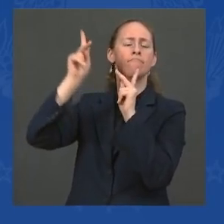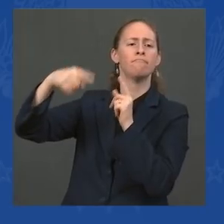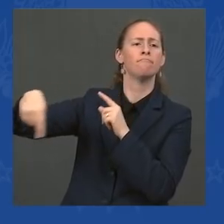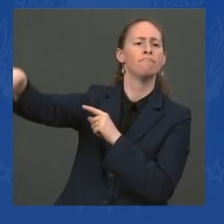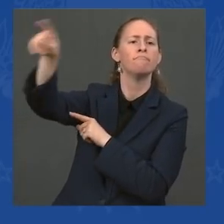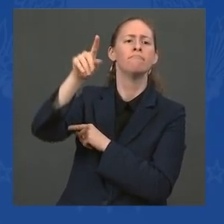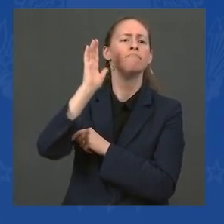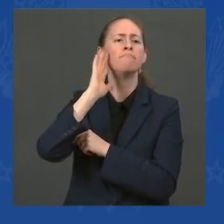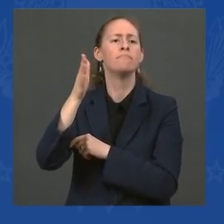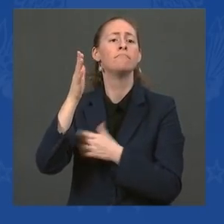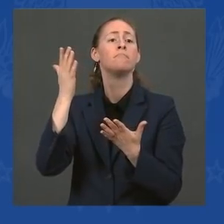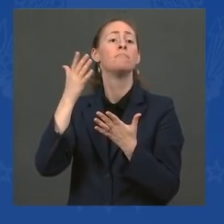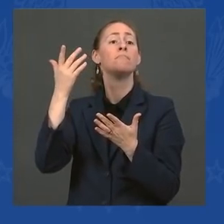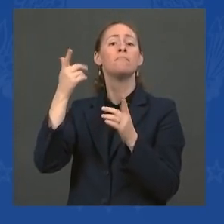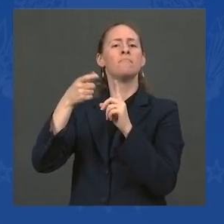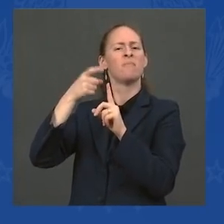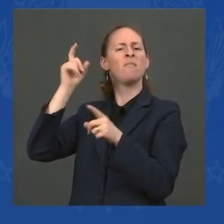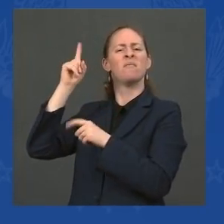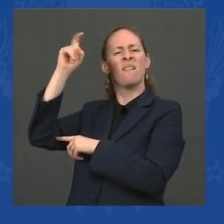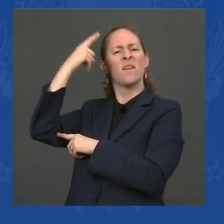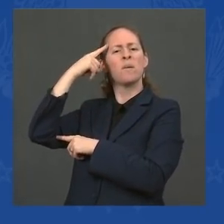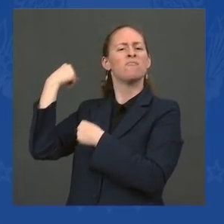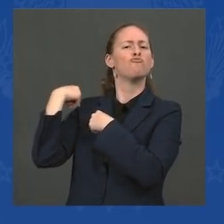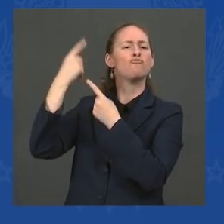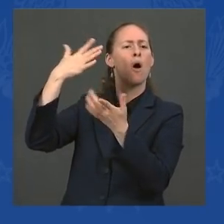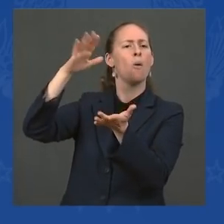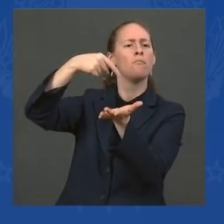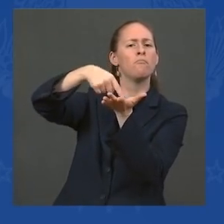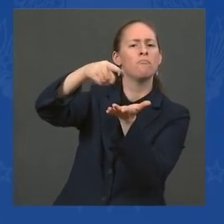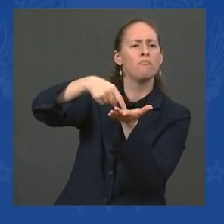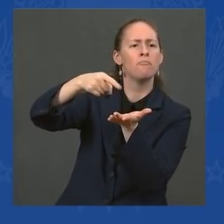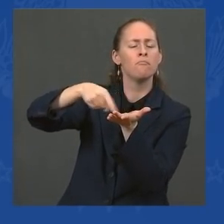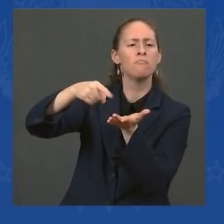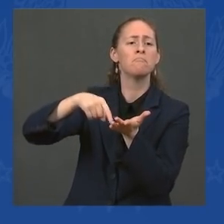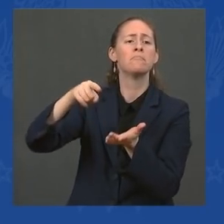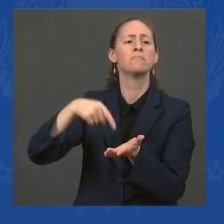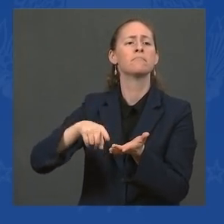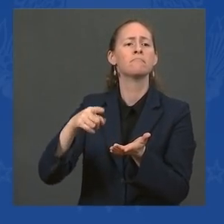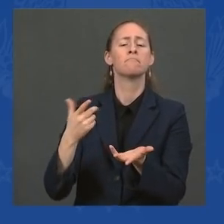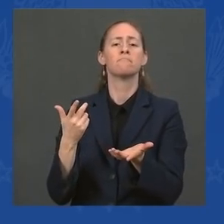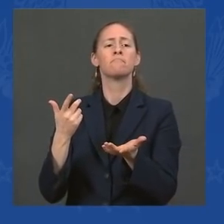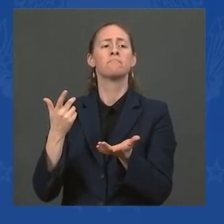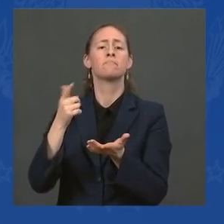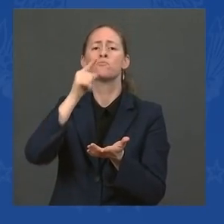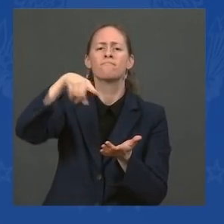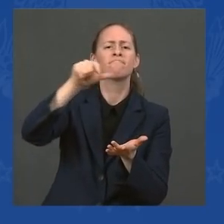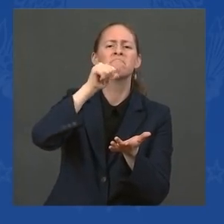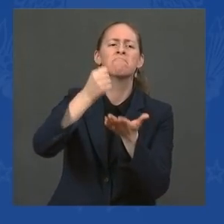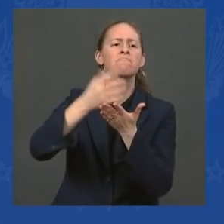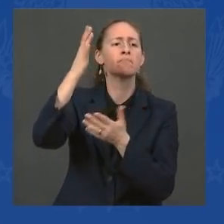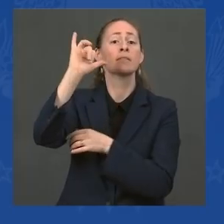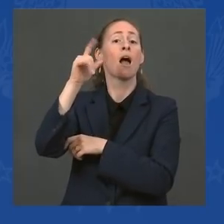from the federal government. Every Social Security beneficiary, every family receiving a Child Tax Credit,